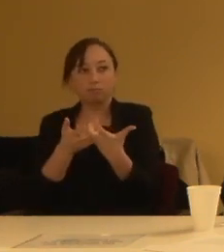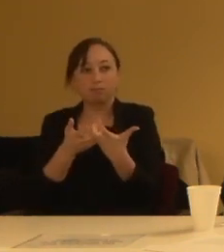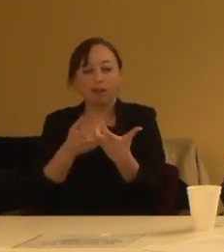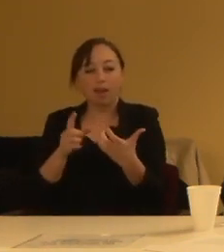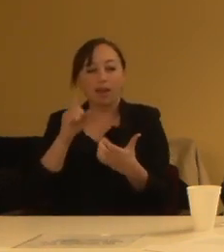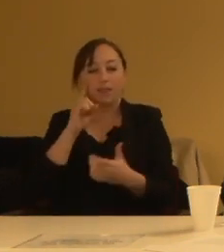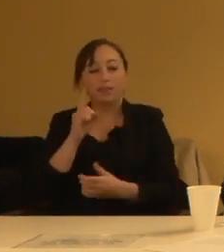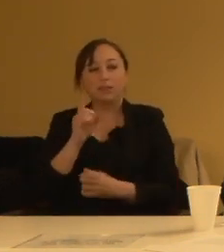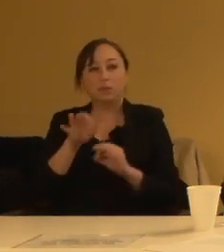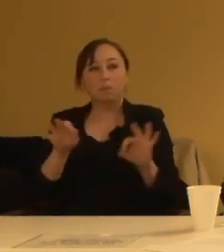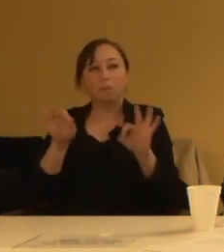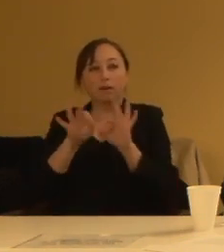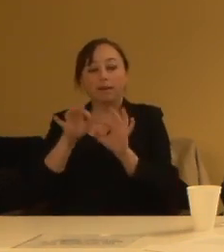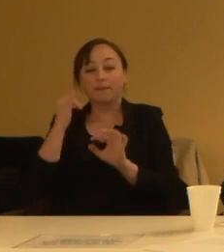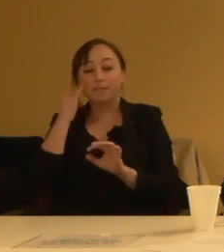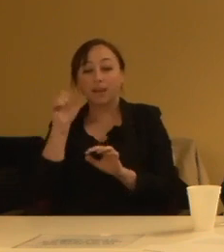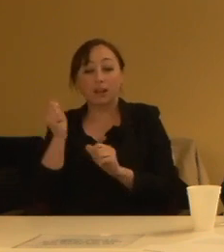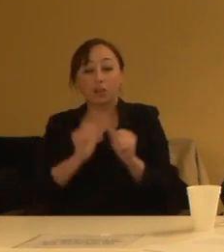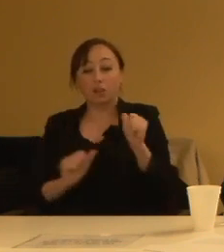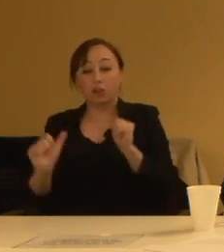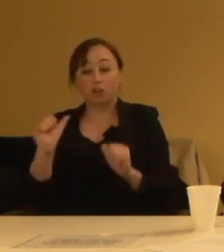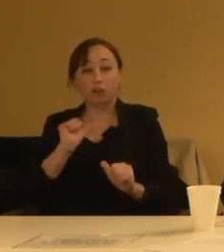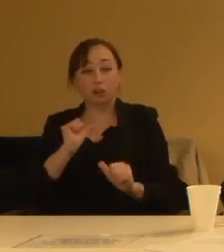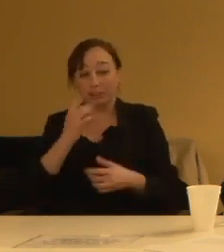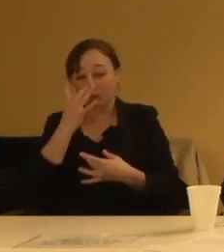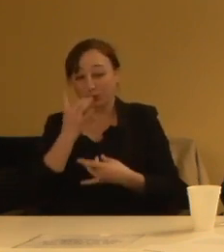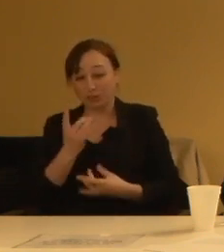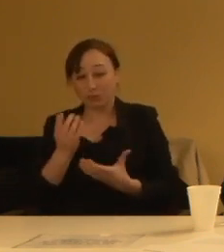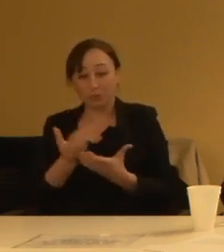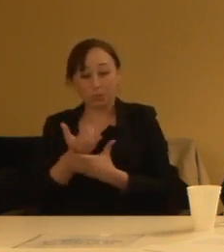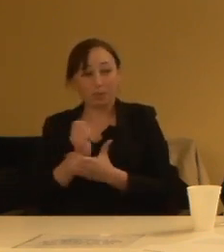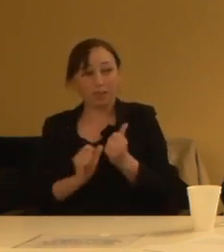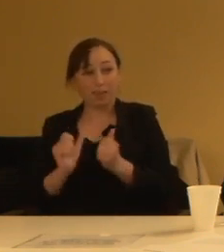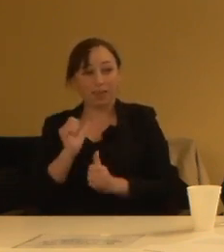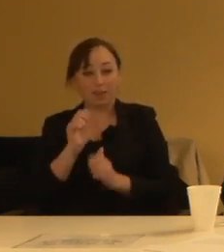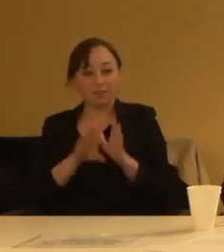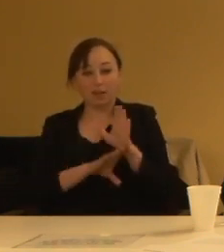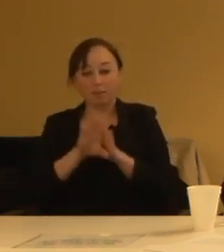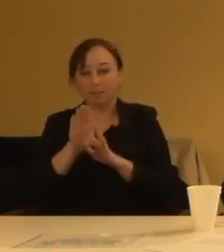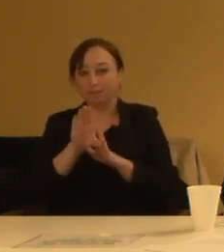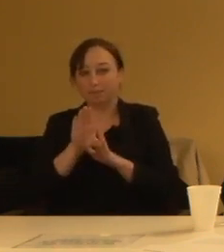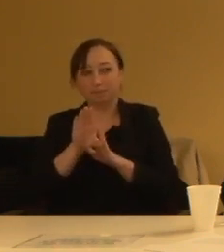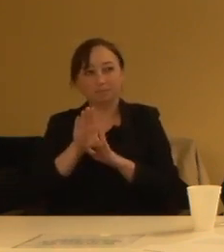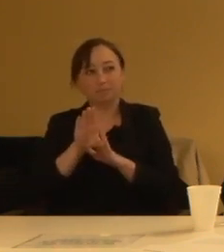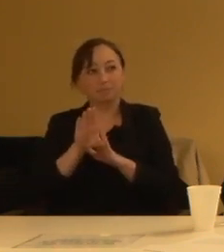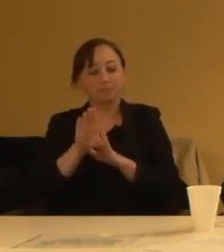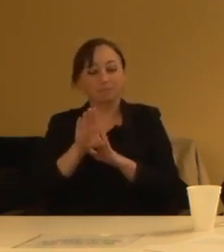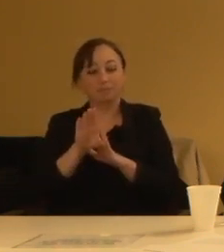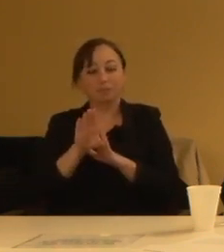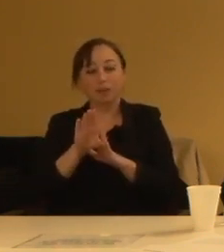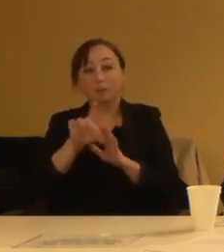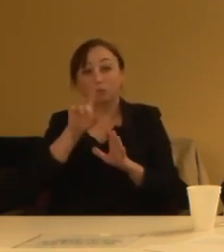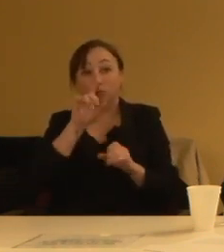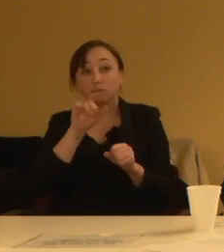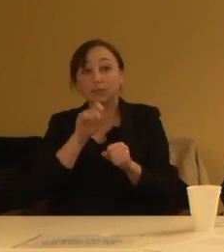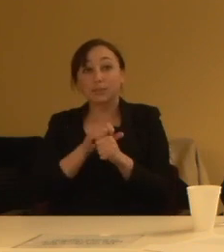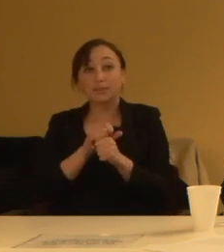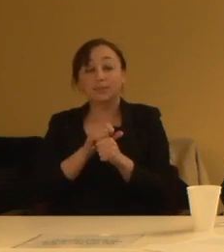if any theater is interested in new play development, you are doing nothing but harming, and I mean that in all senses of the word,